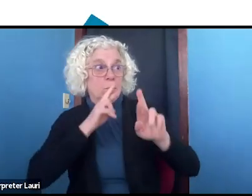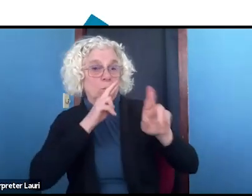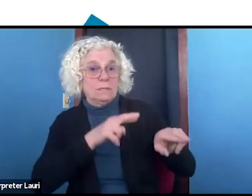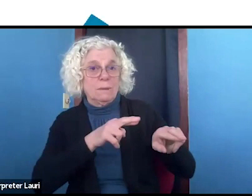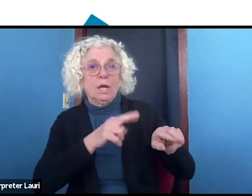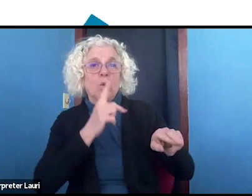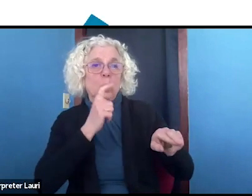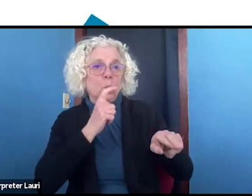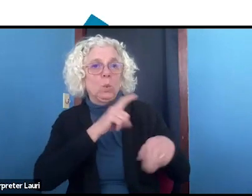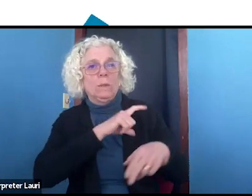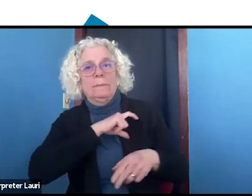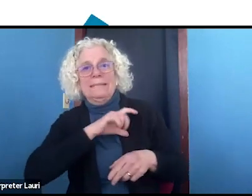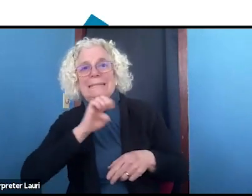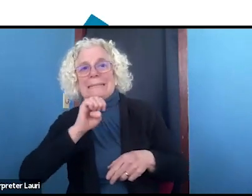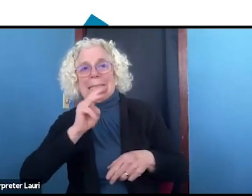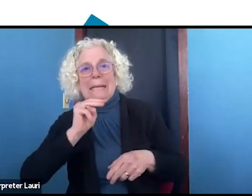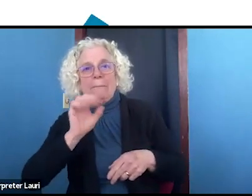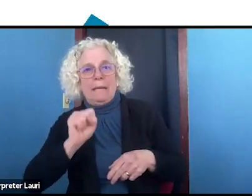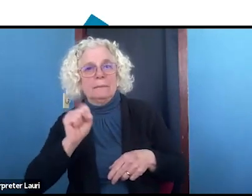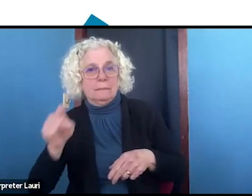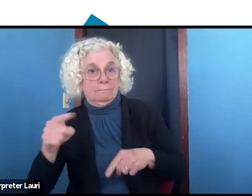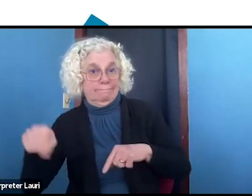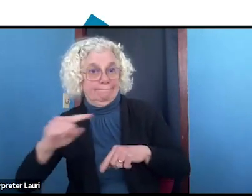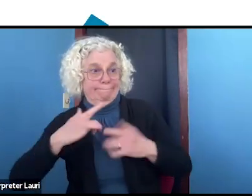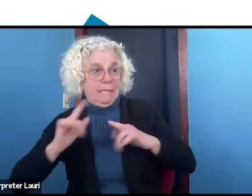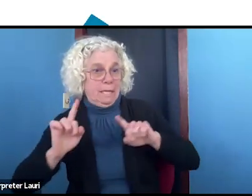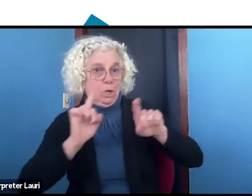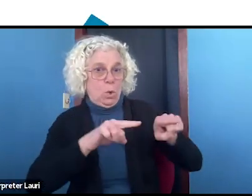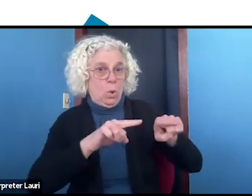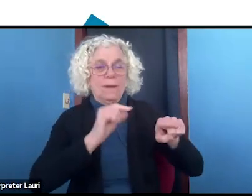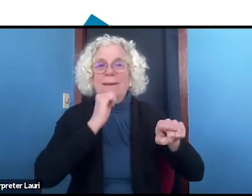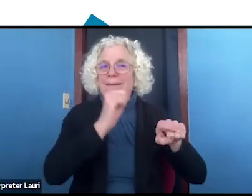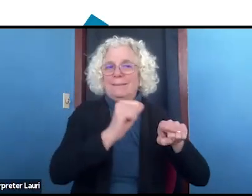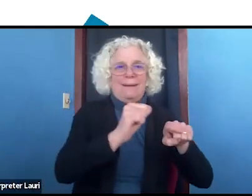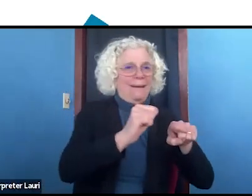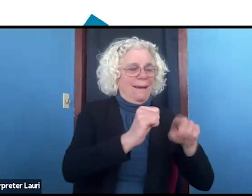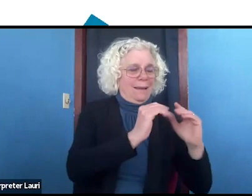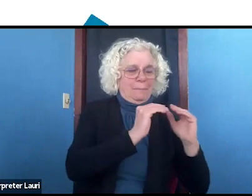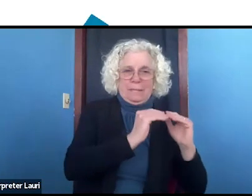are going to respond as opposed to clinicians or peers. Or.